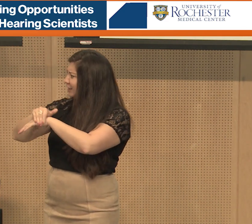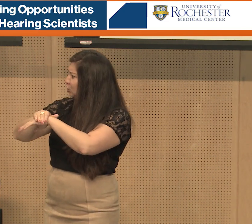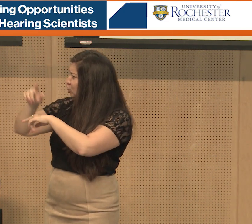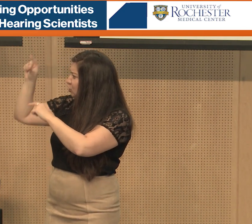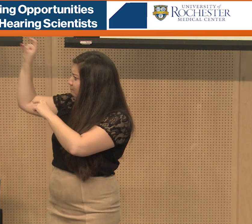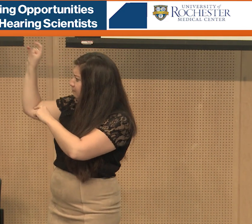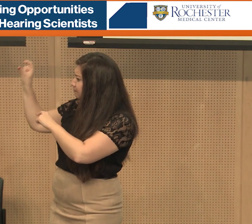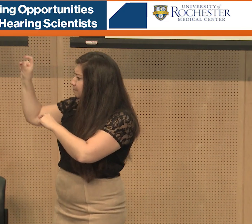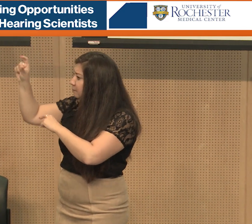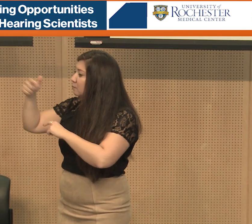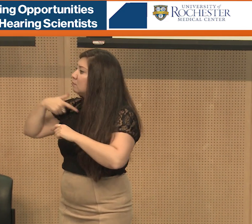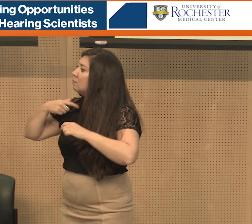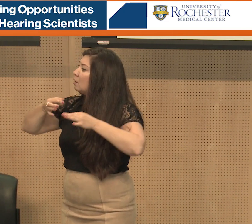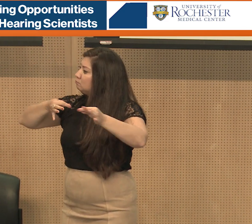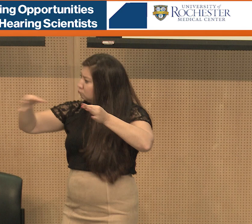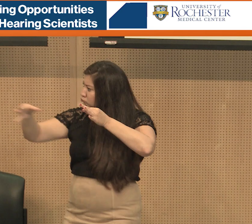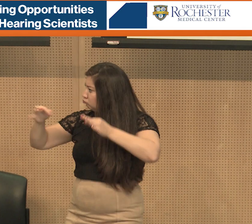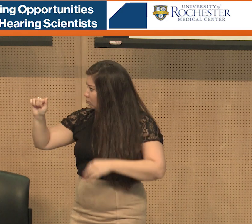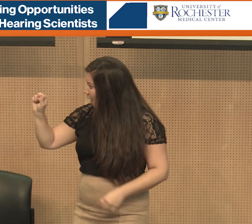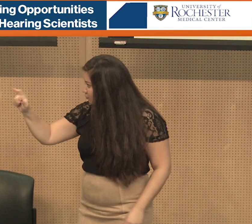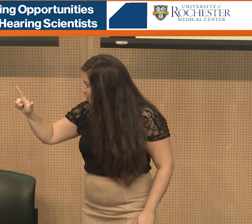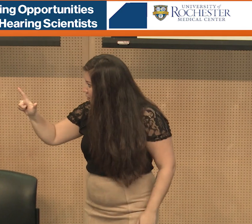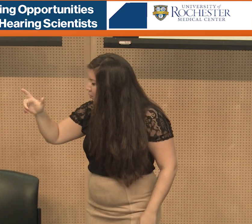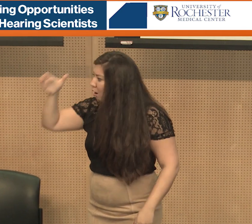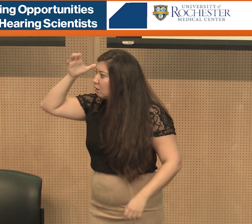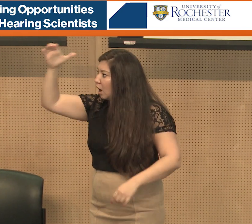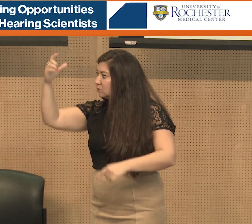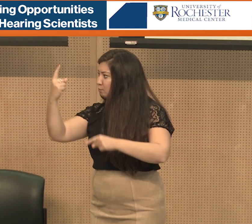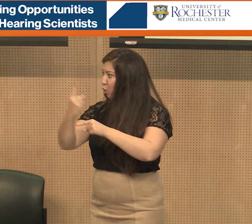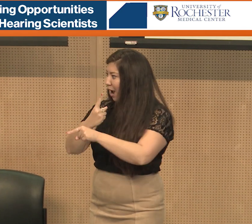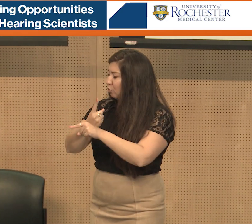And I did show in some of my graphics, they were labeled.